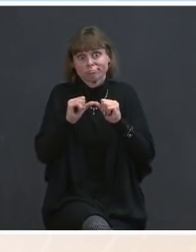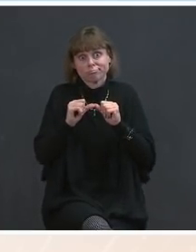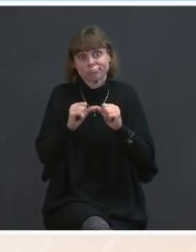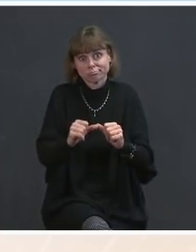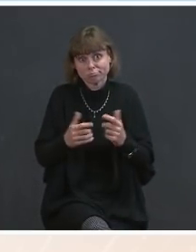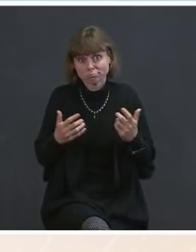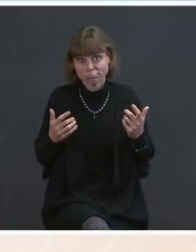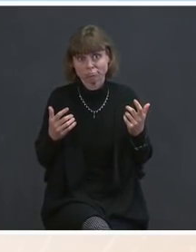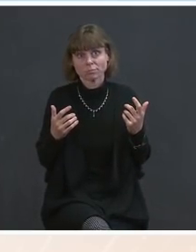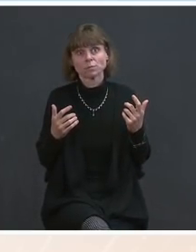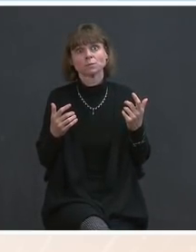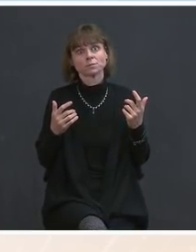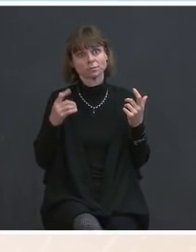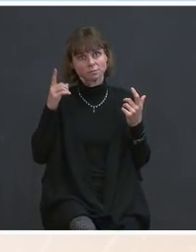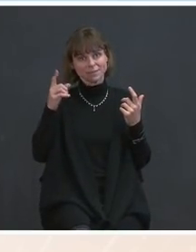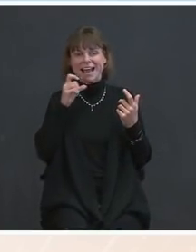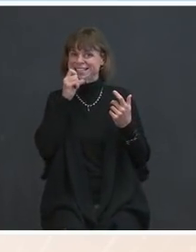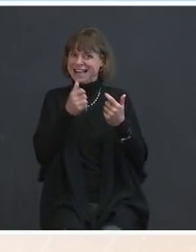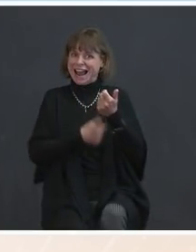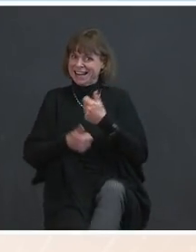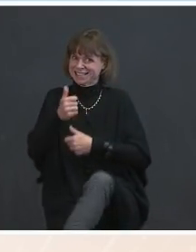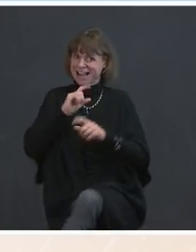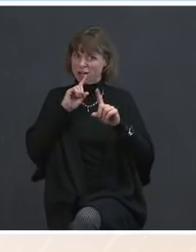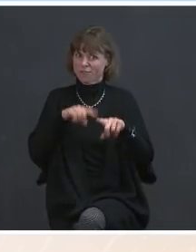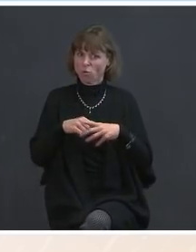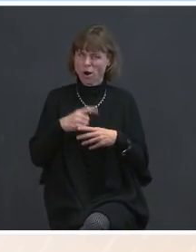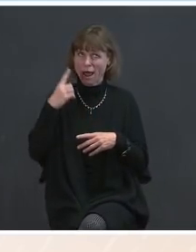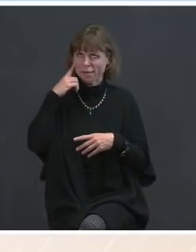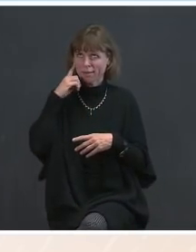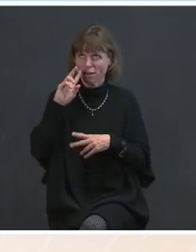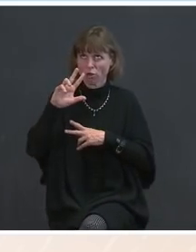which I know you're familiar with -- but back, maybe the third day he was in office,